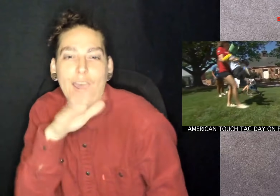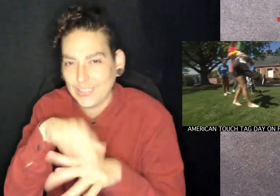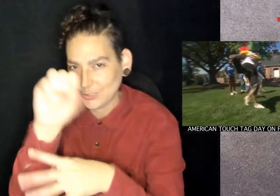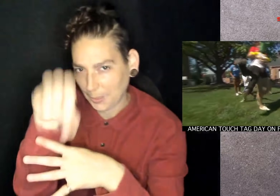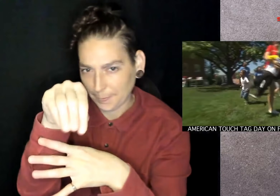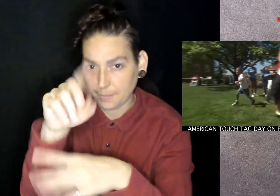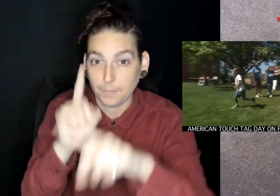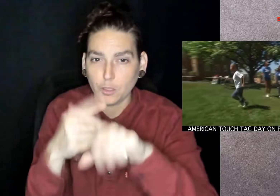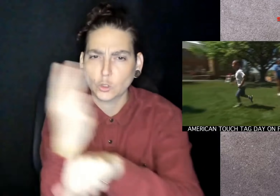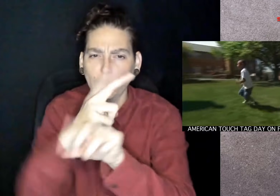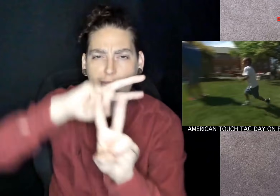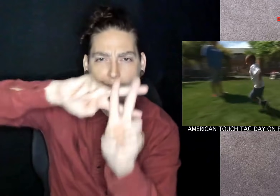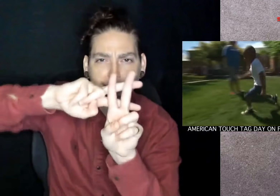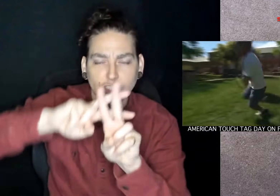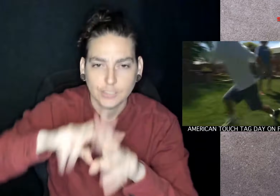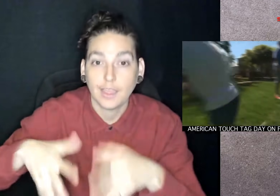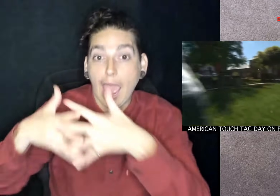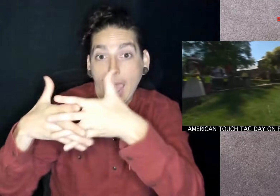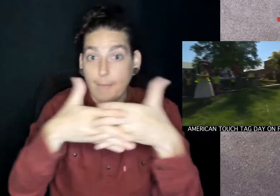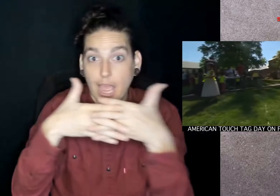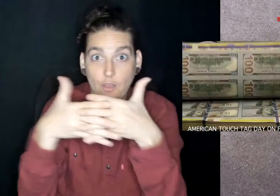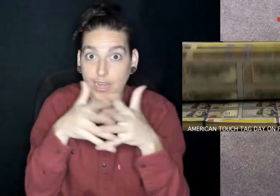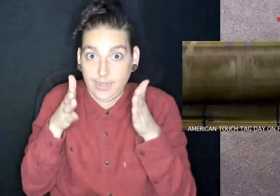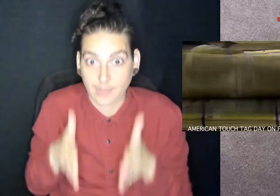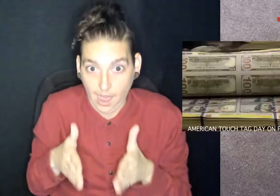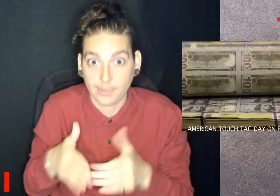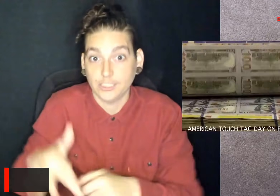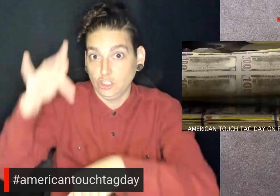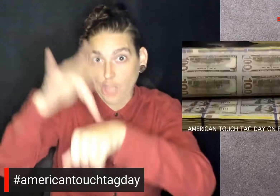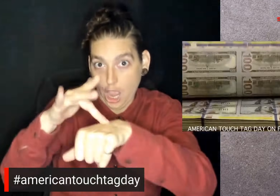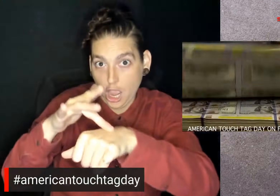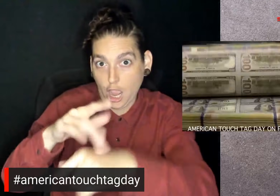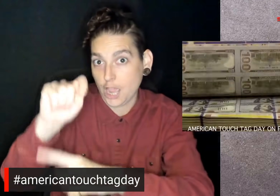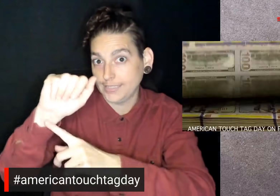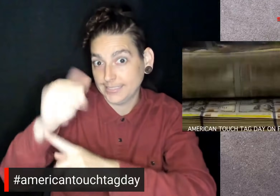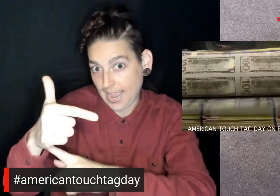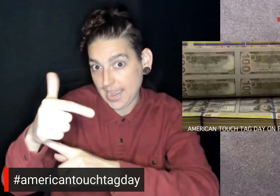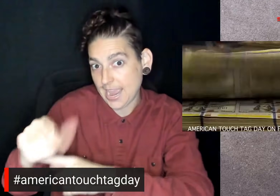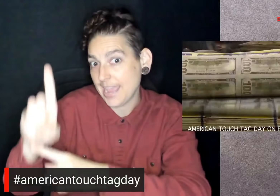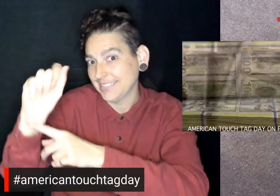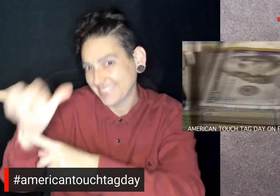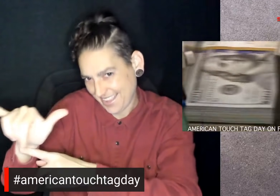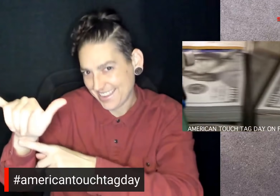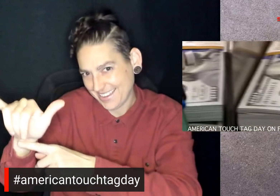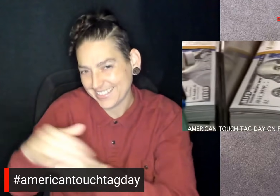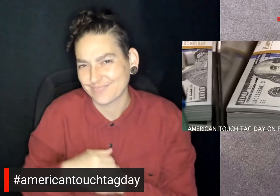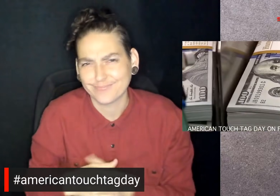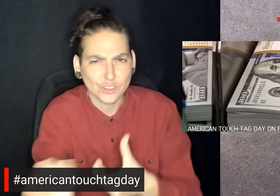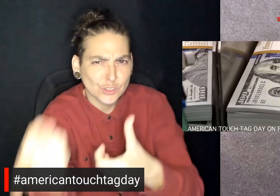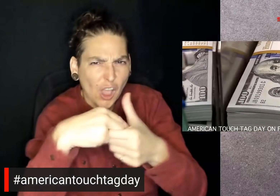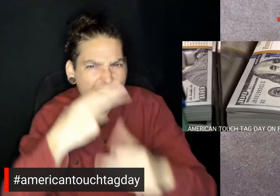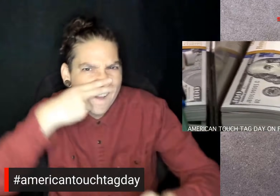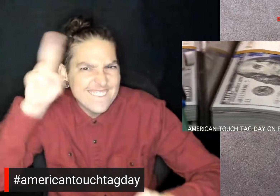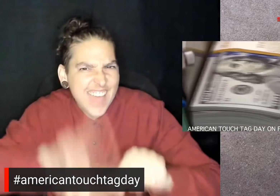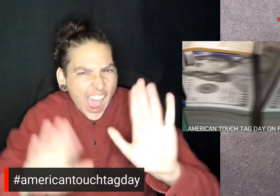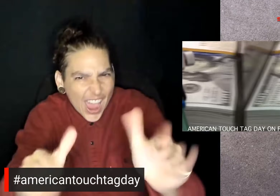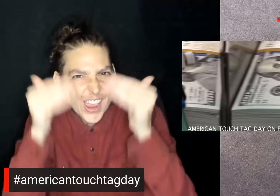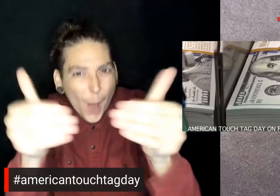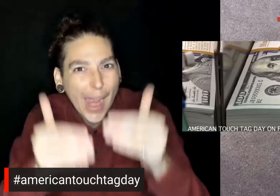tag us on social media and use the hashtag American touch tag day to join in on the fun